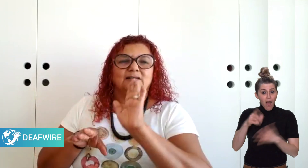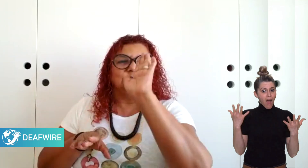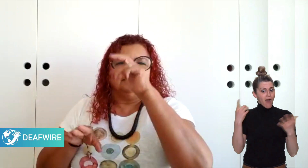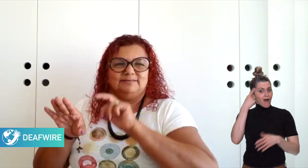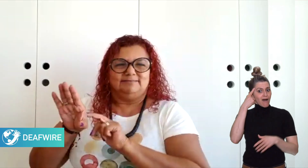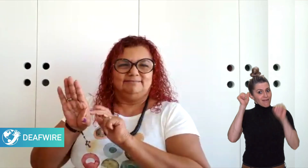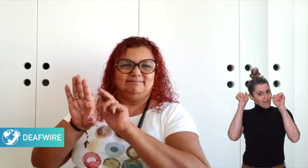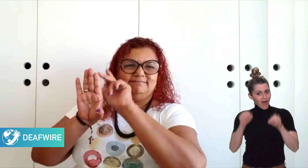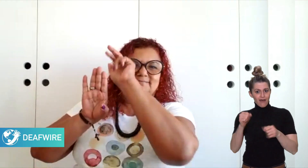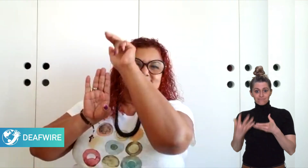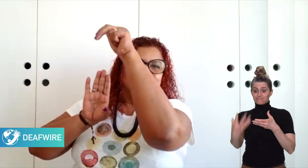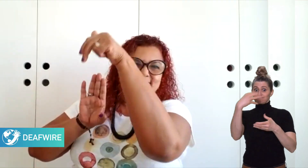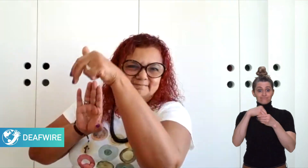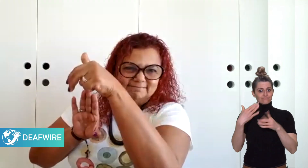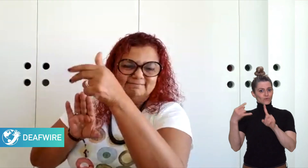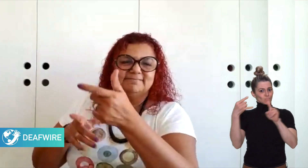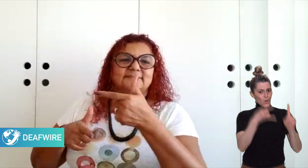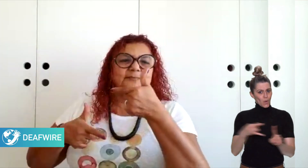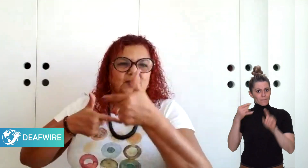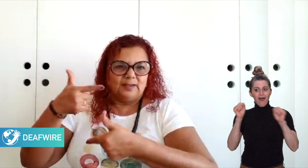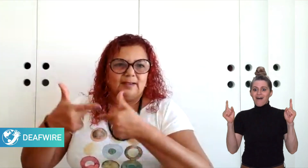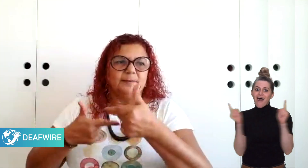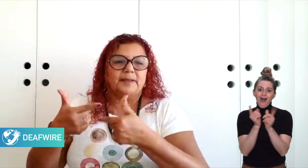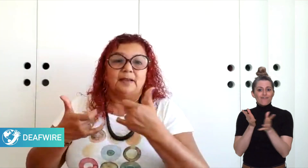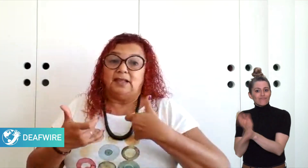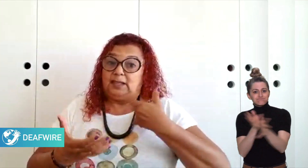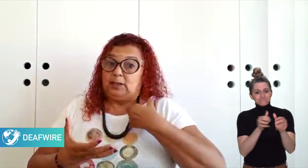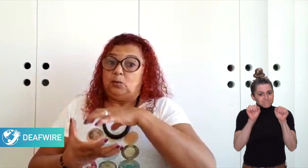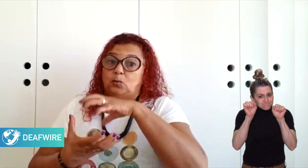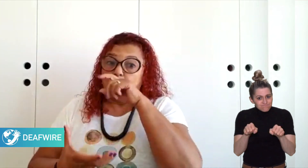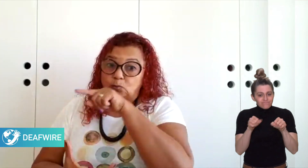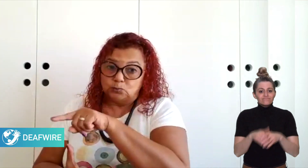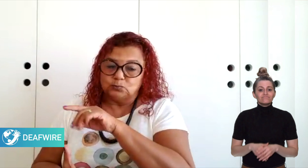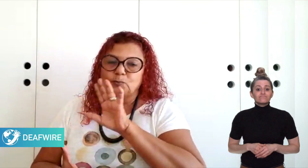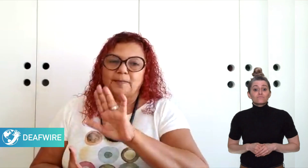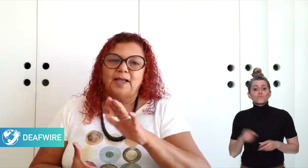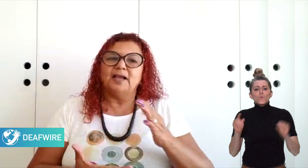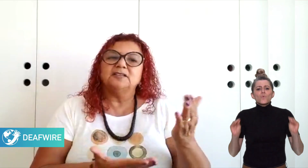to our association so senior citizens can continue